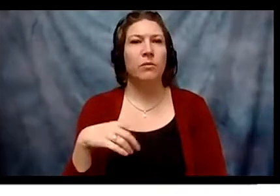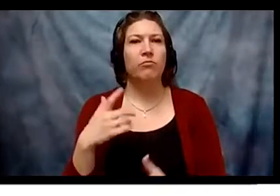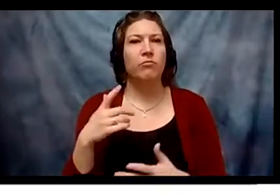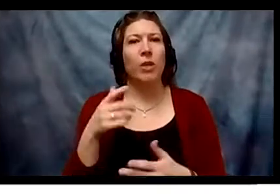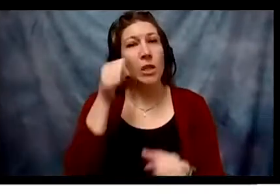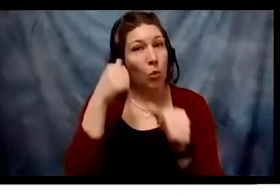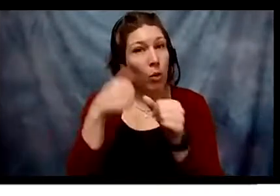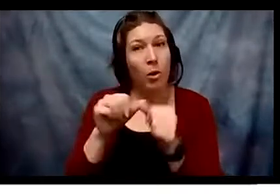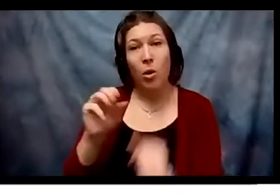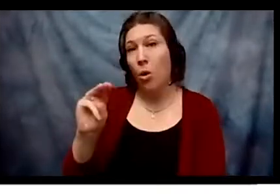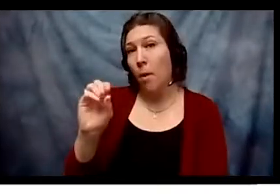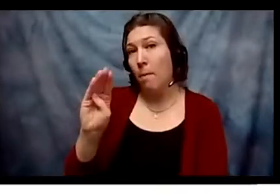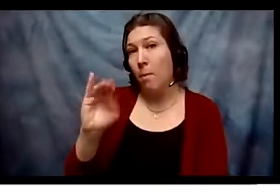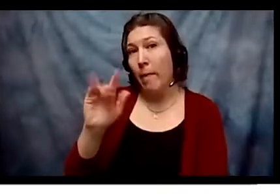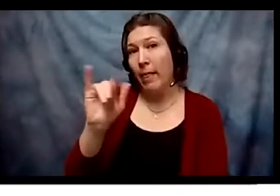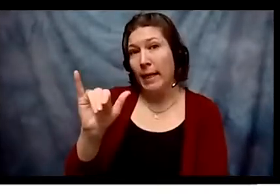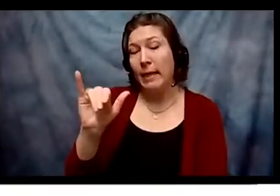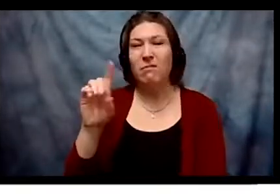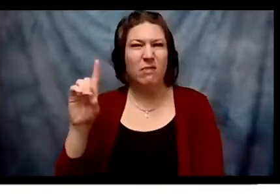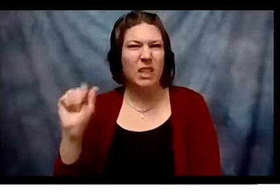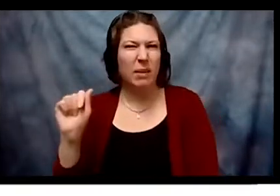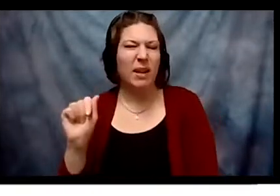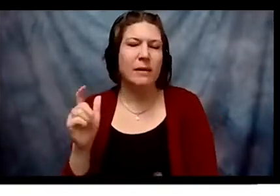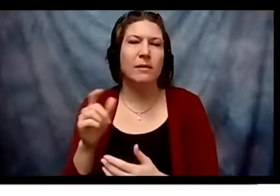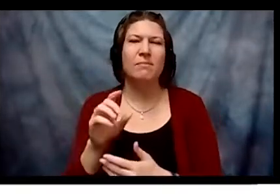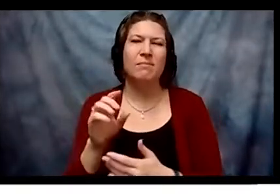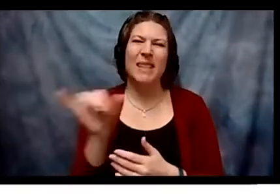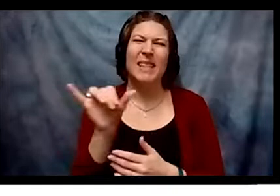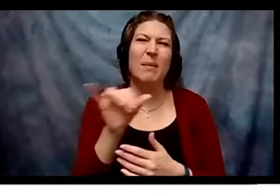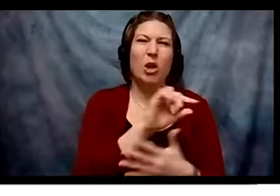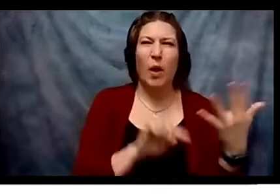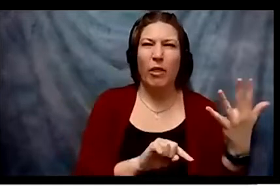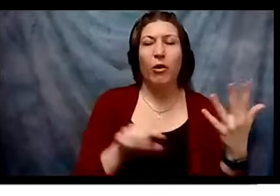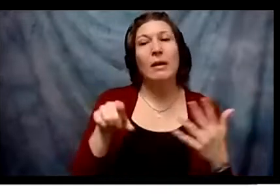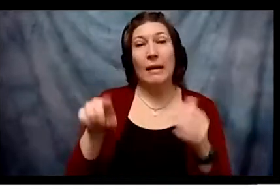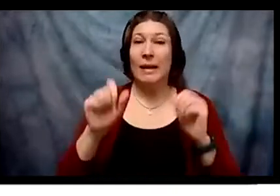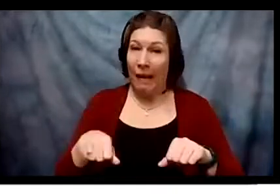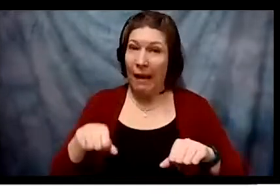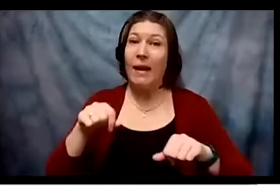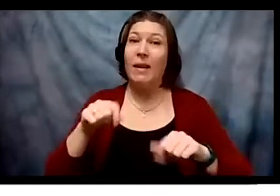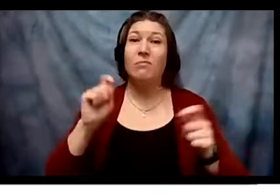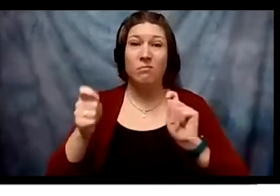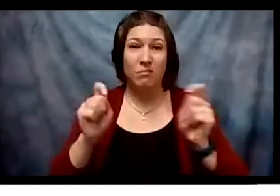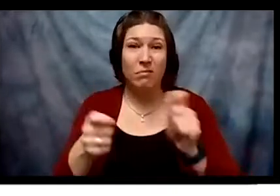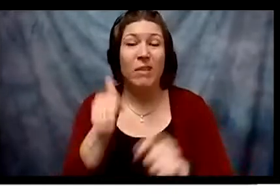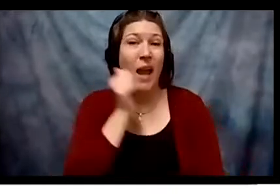mobility disability, like most disabilities, can vary day-to-day and over time.